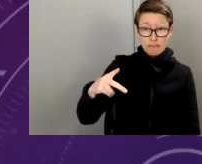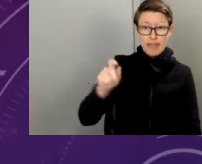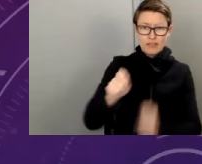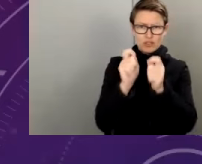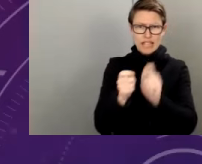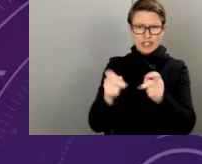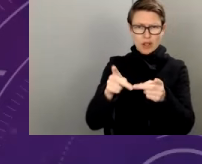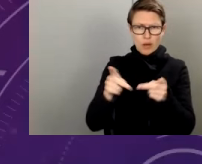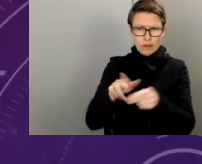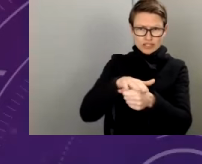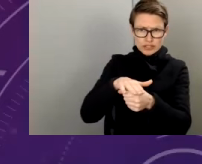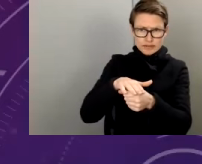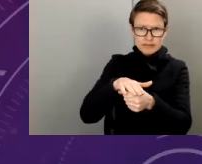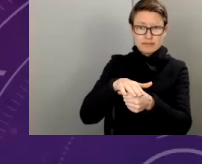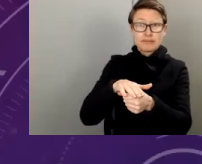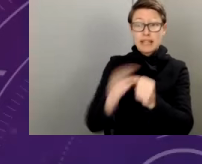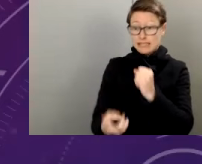And once you've saved it, that file is now ready to go.